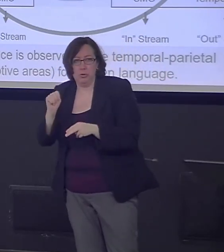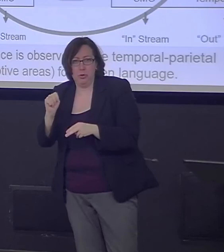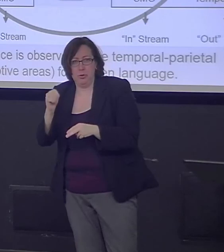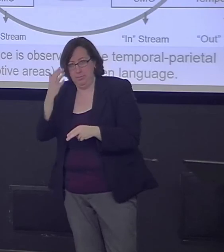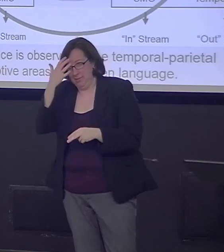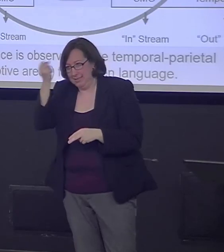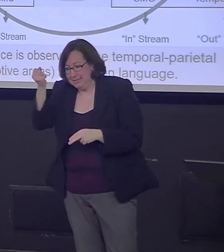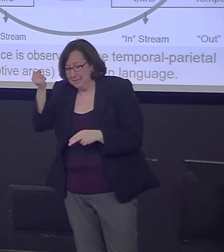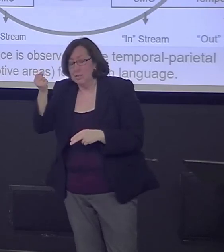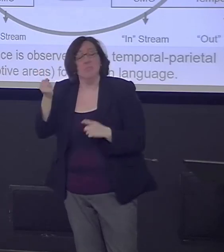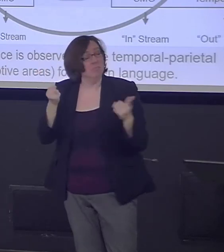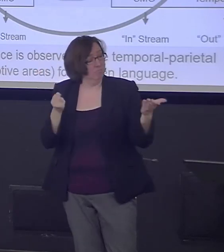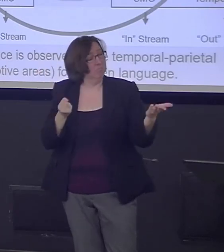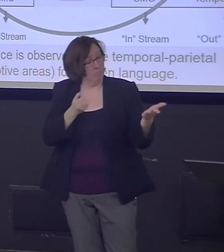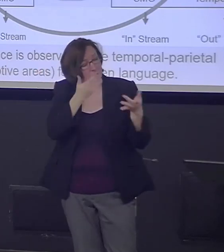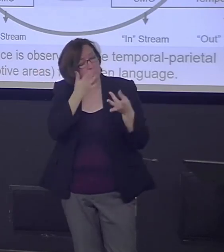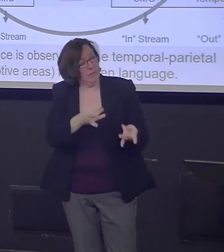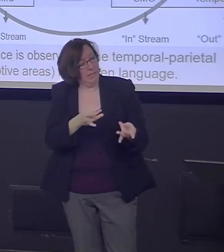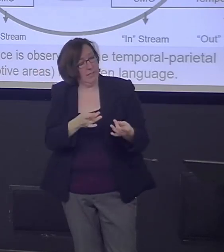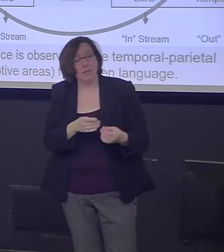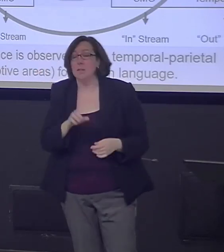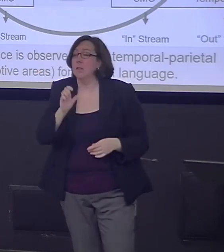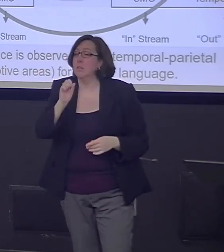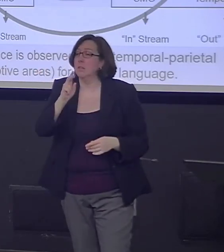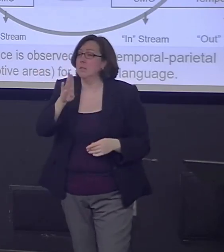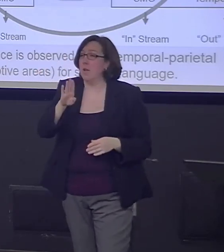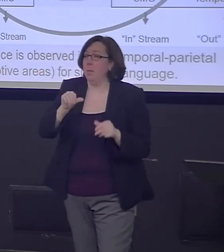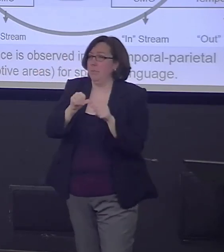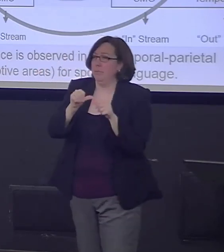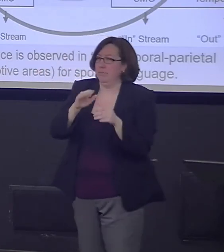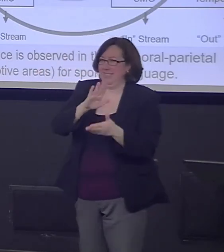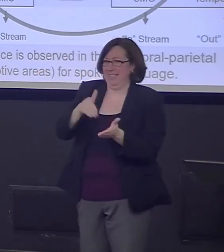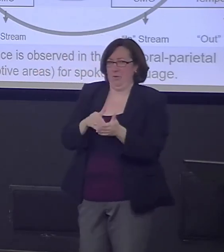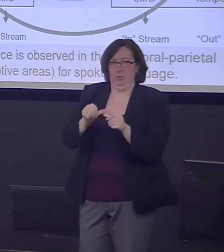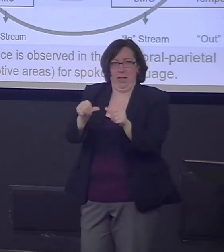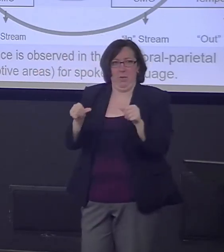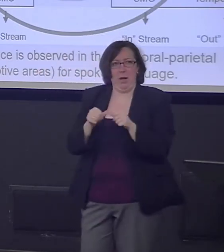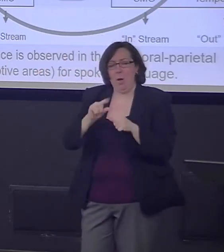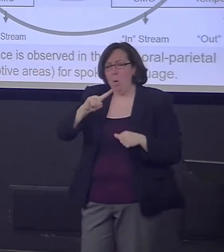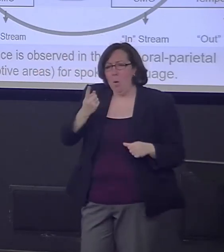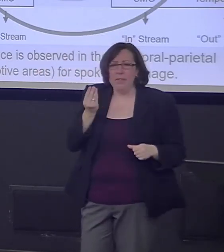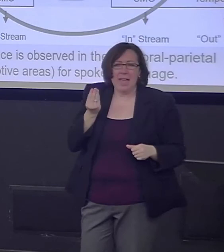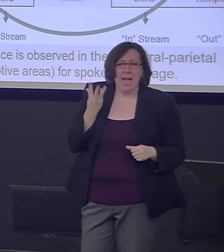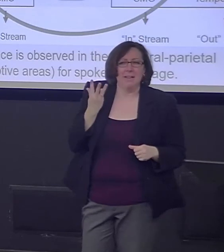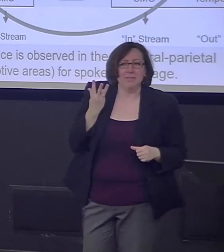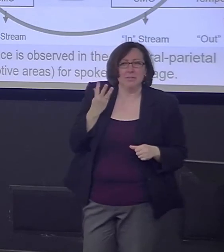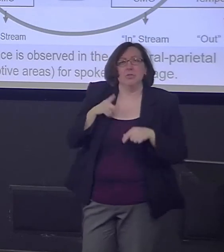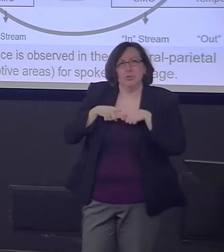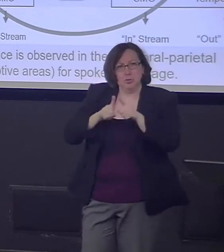I think it's very interesting that that subcentral area only shows up when we're doing interactive tasks, only.